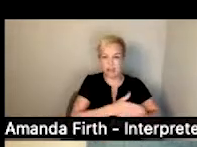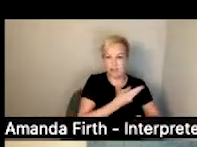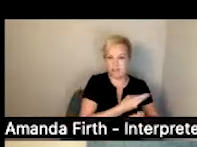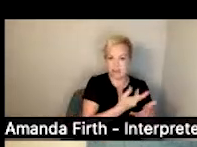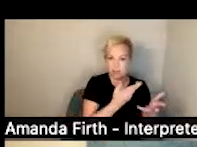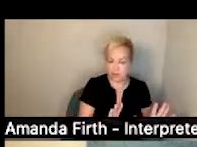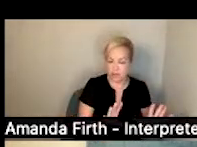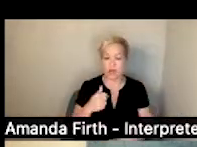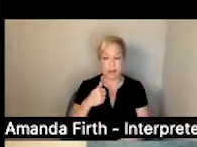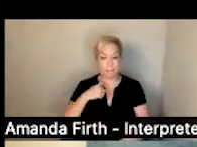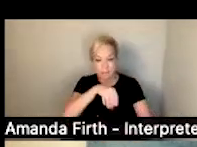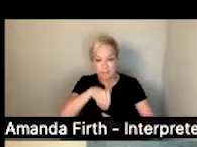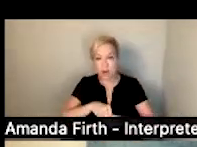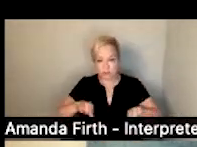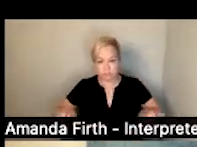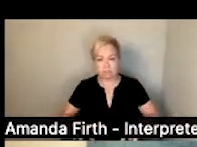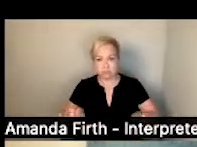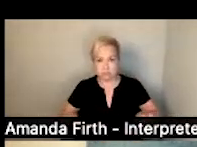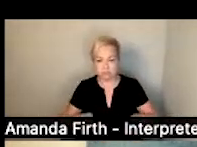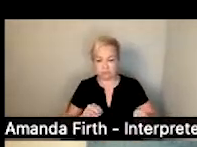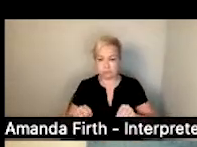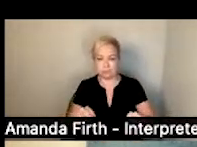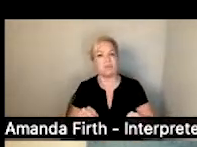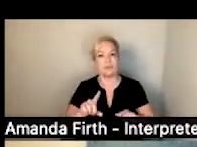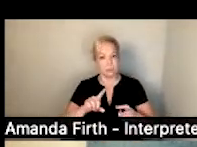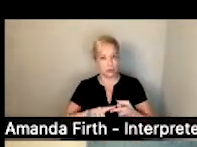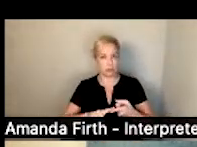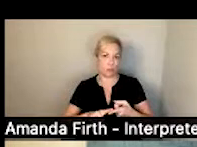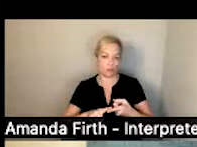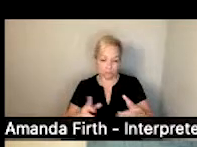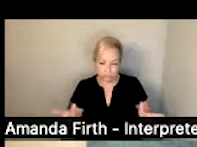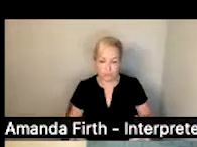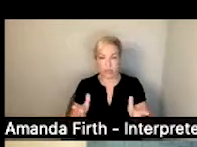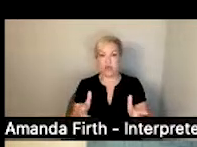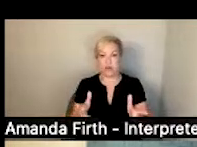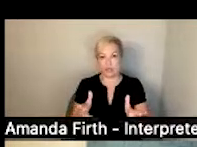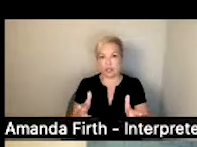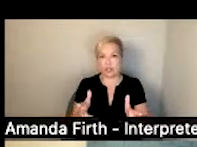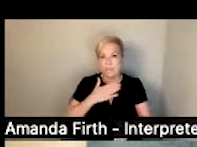organizing effort that resulted in my colleagues and I forming the New Museum Union. I then served